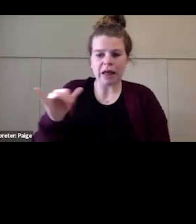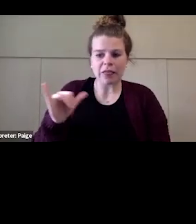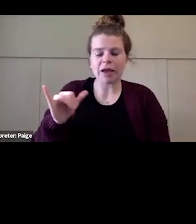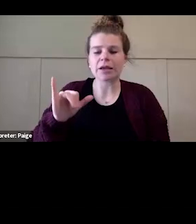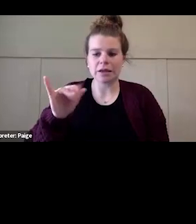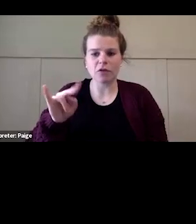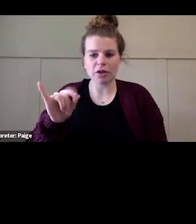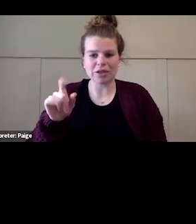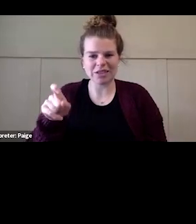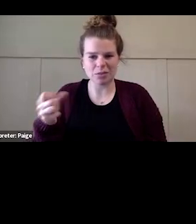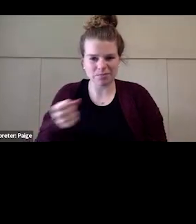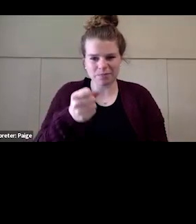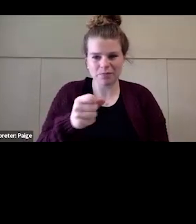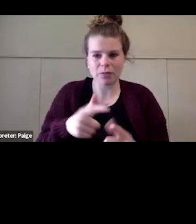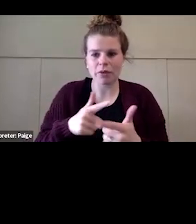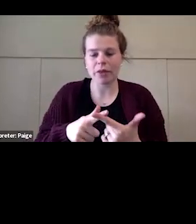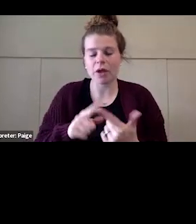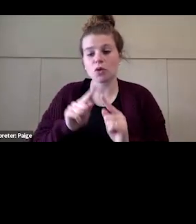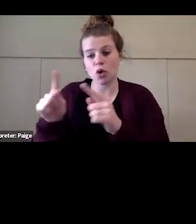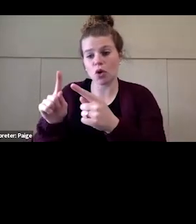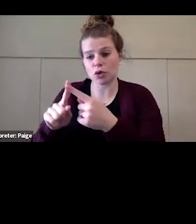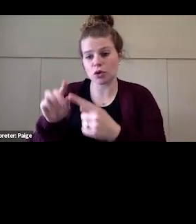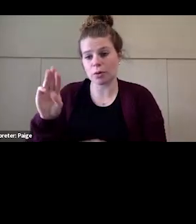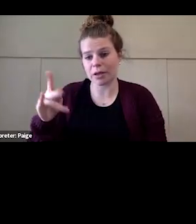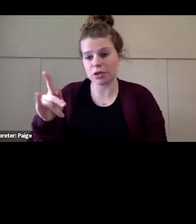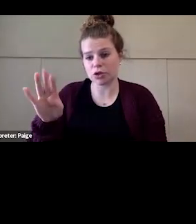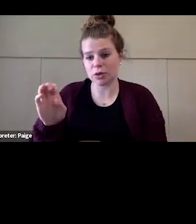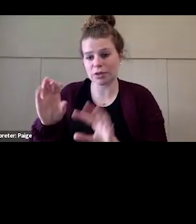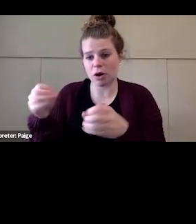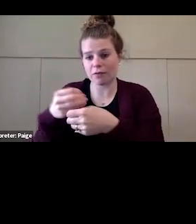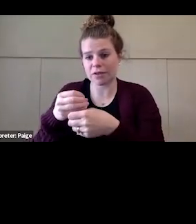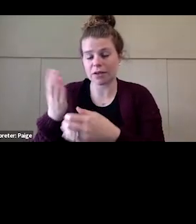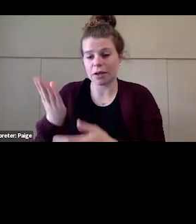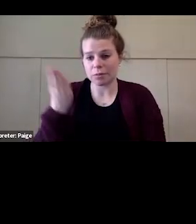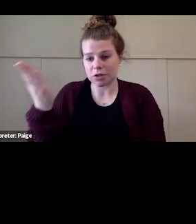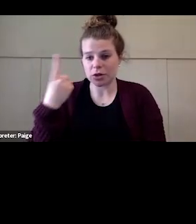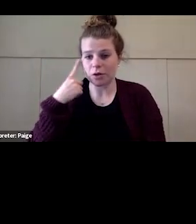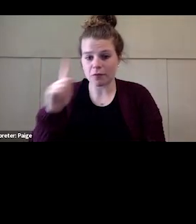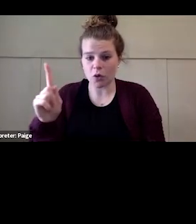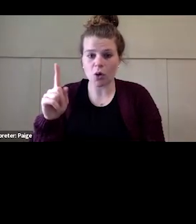you then go to the magistrate's office and petition for an IVC. The magistrate then makes the determination